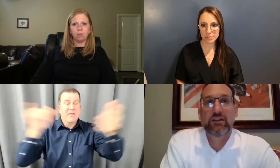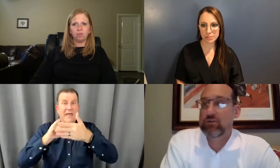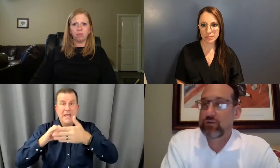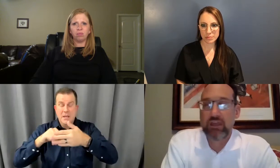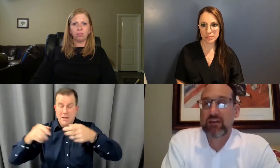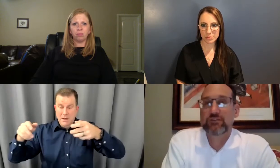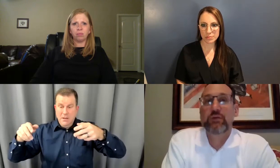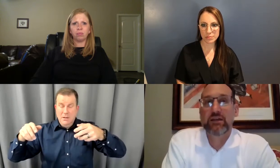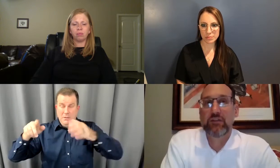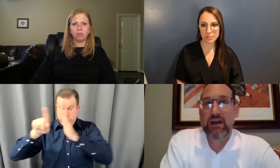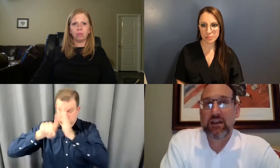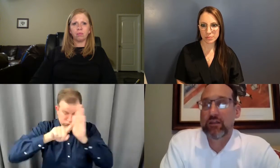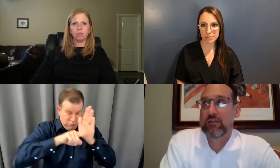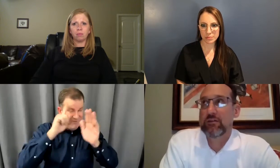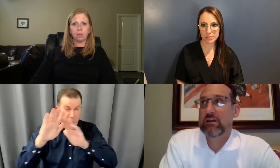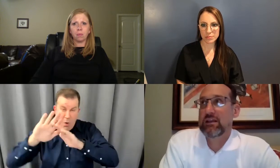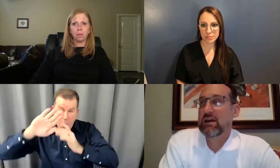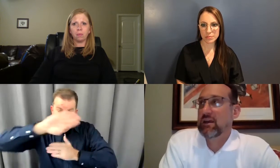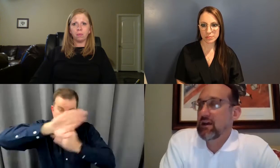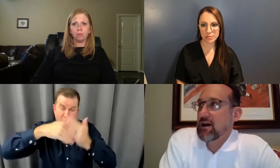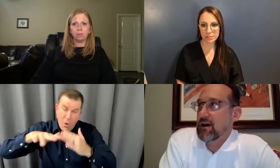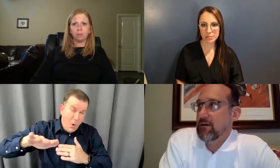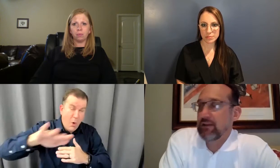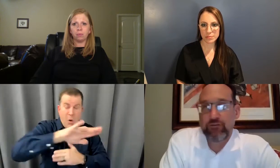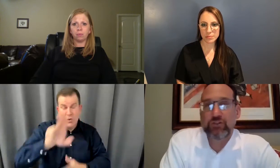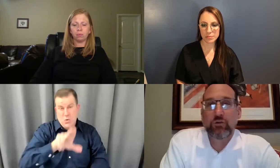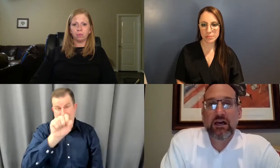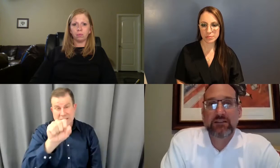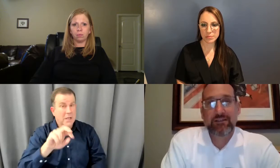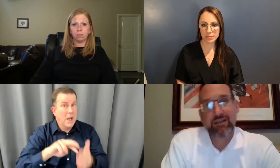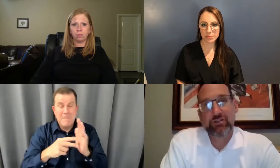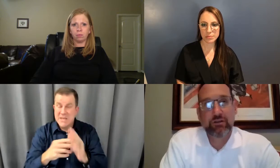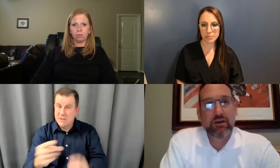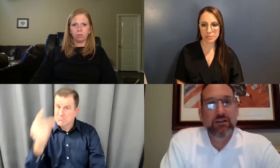And so you can't expect that you're gonna get individualized attention